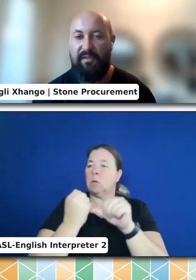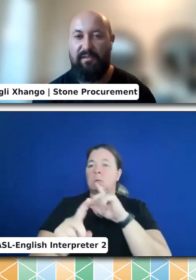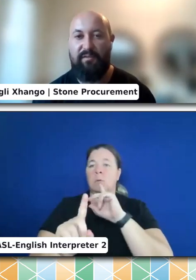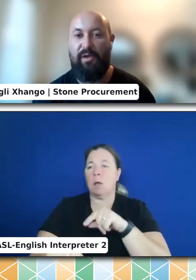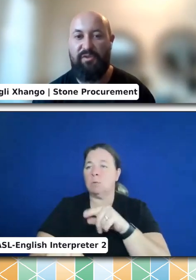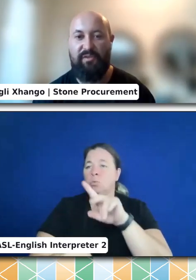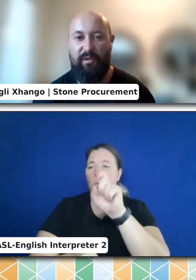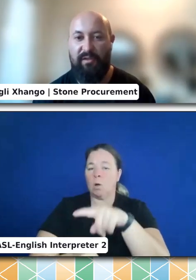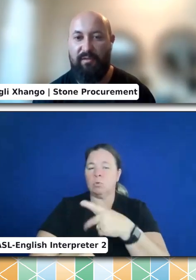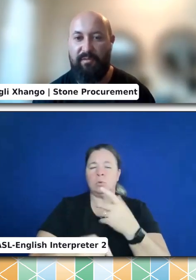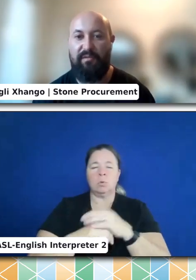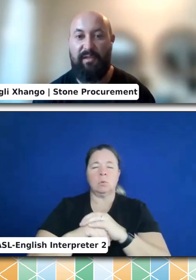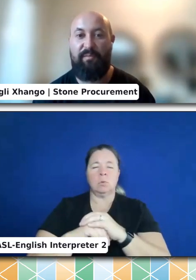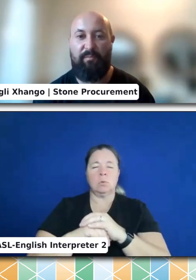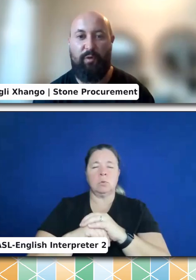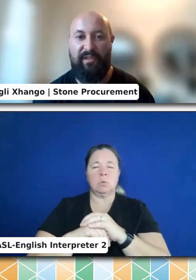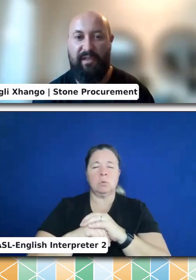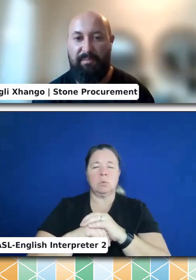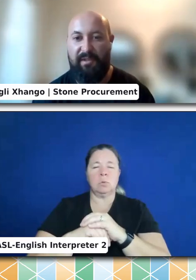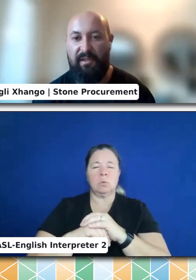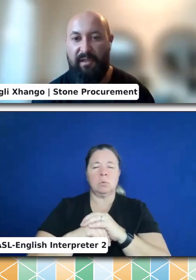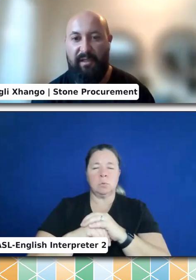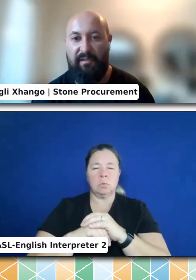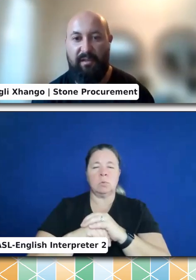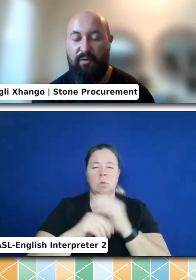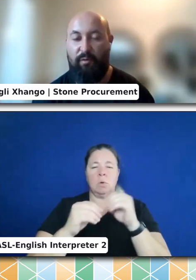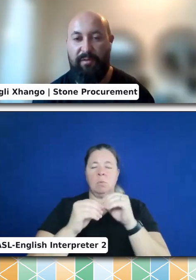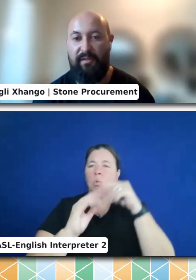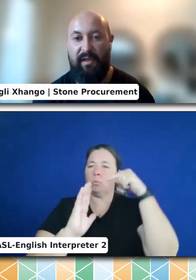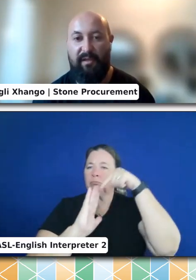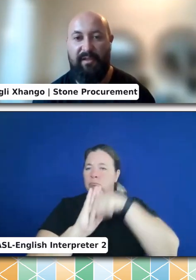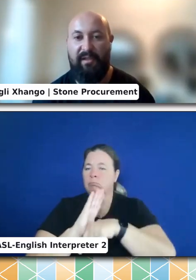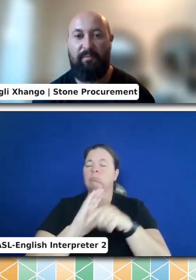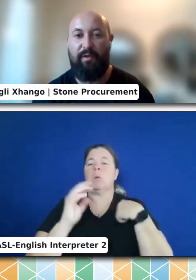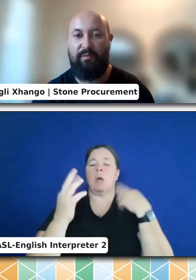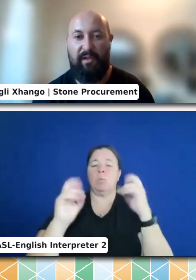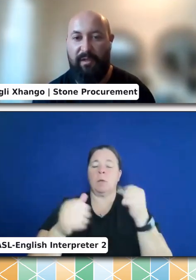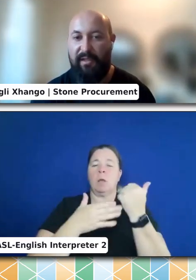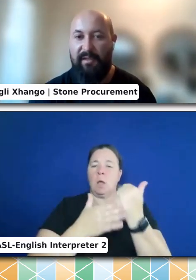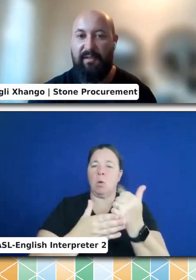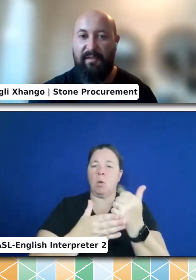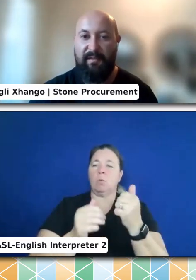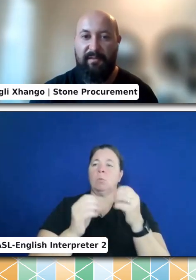Questions quite a little bit, like, a bit more in depth. And, uh, hopefully I can help you out that way.